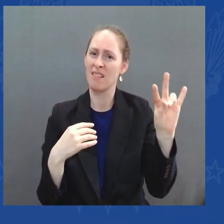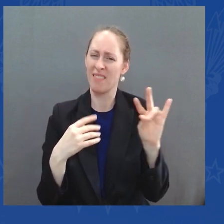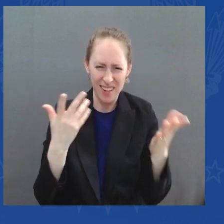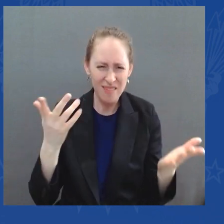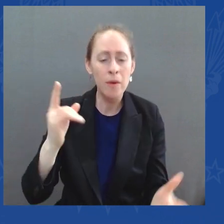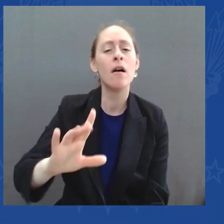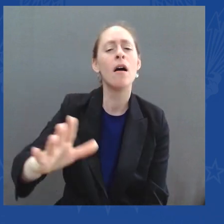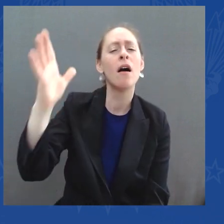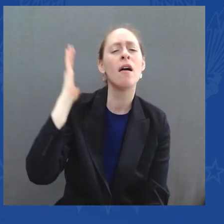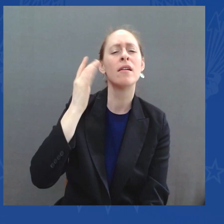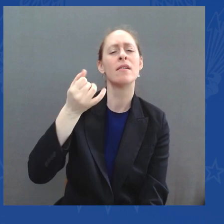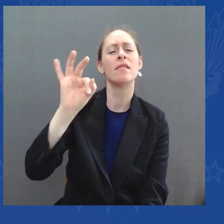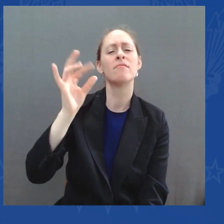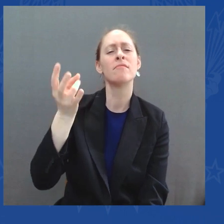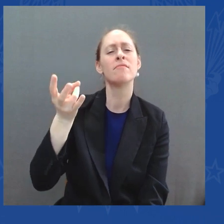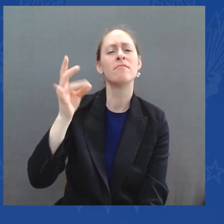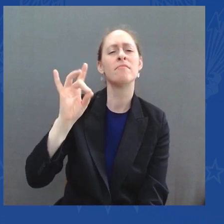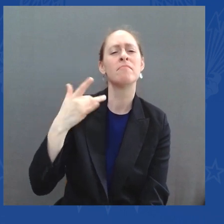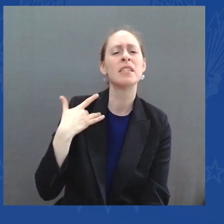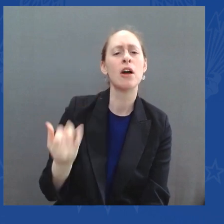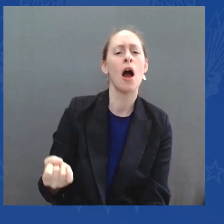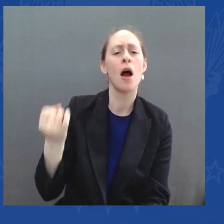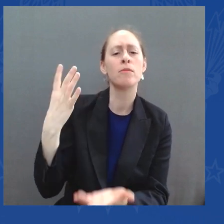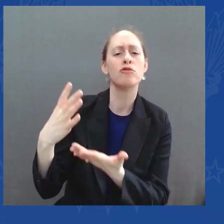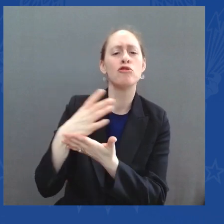was $34 an hour in today's dollars.